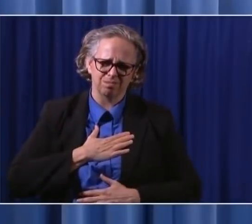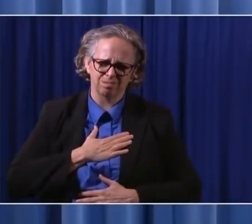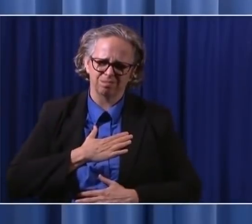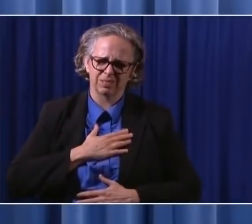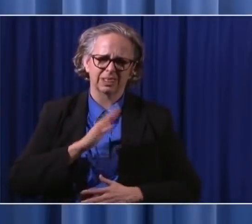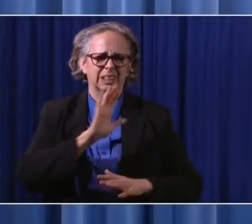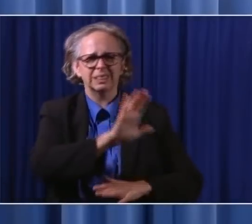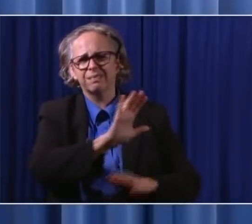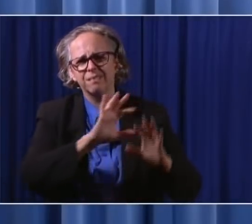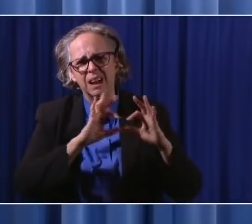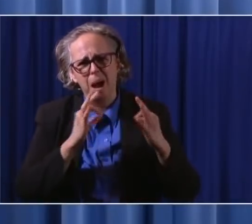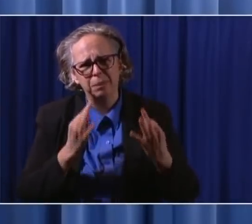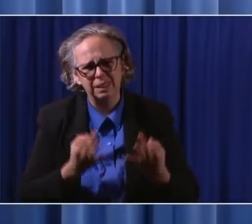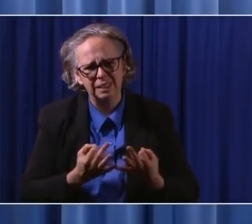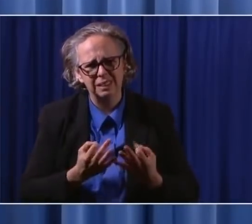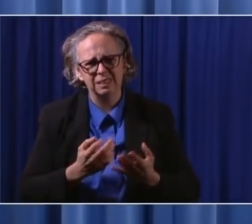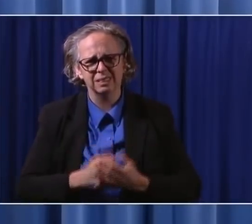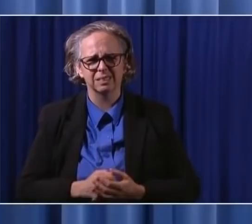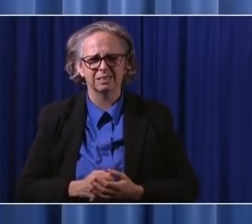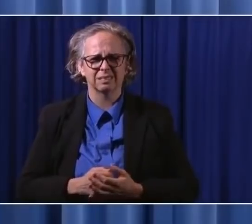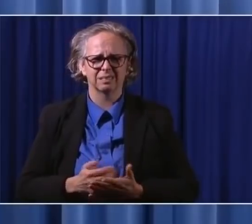I EXTEND OUR CONTROL AND SAYS